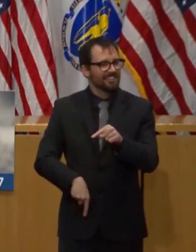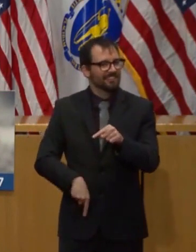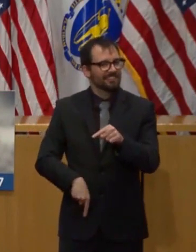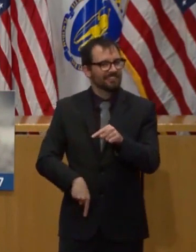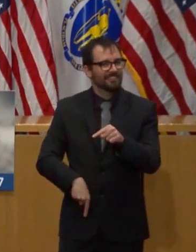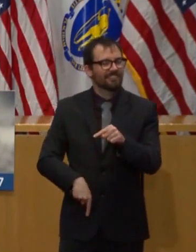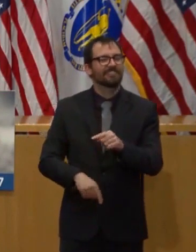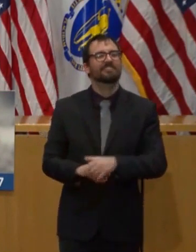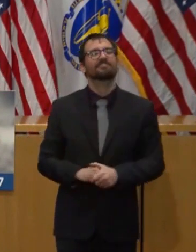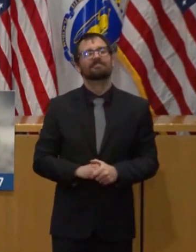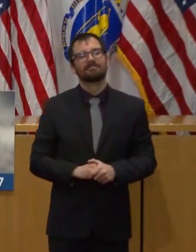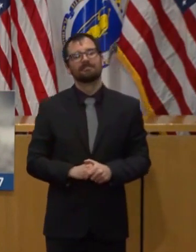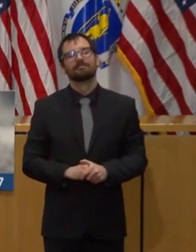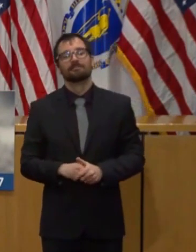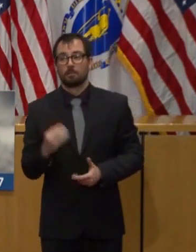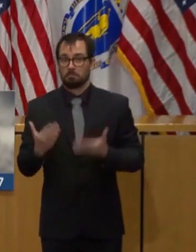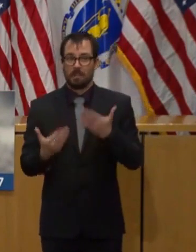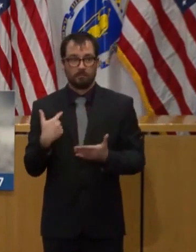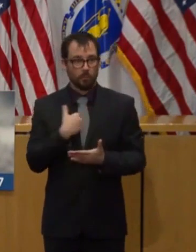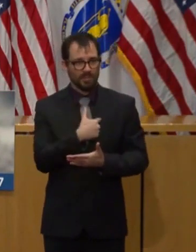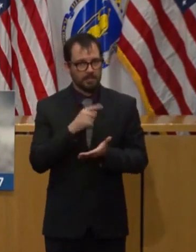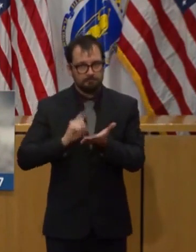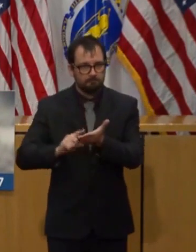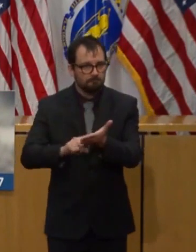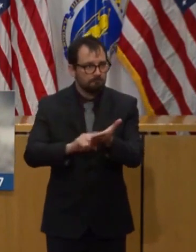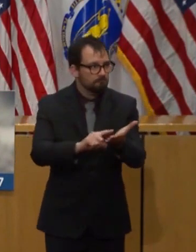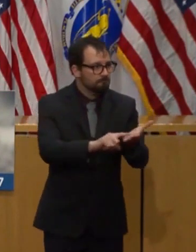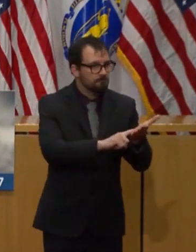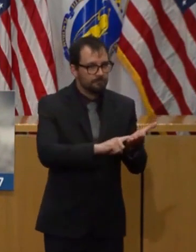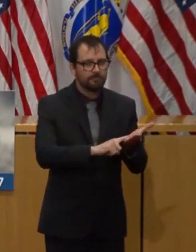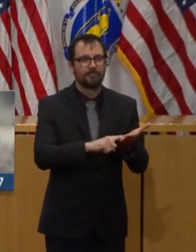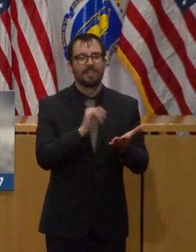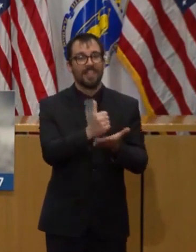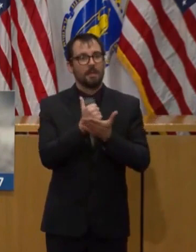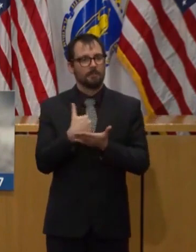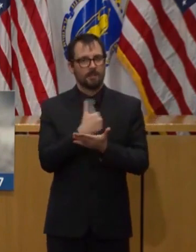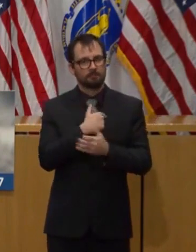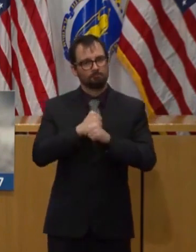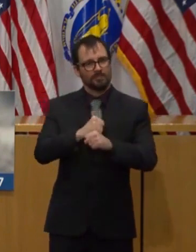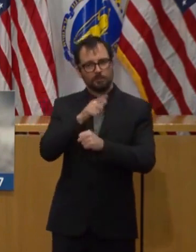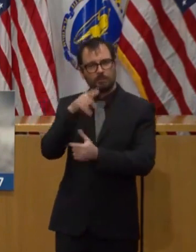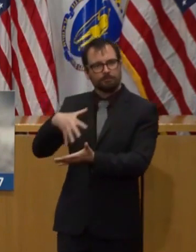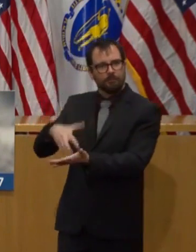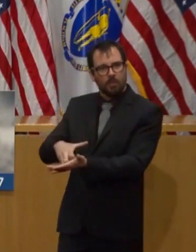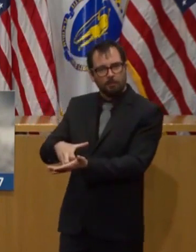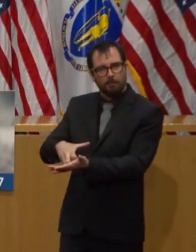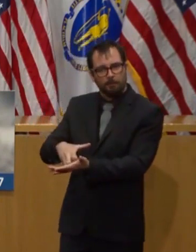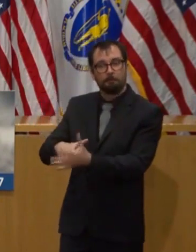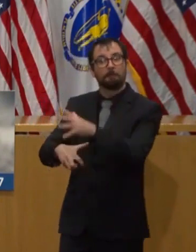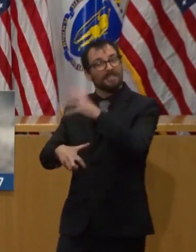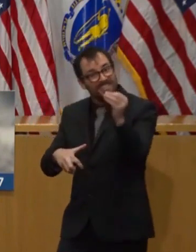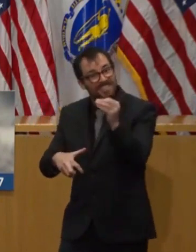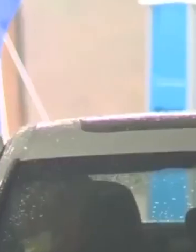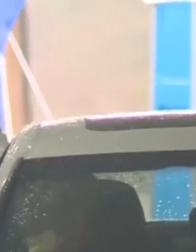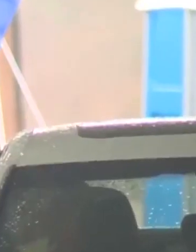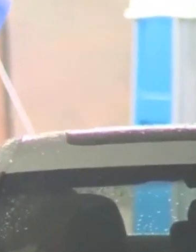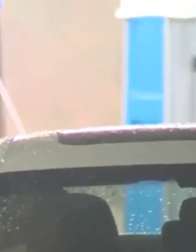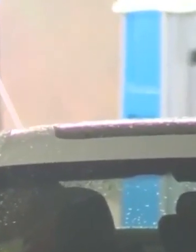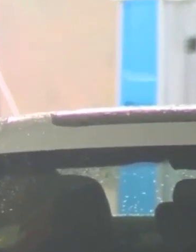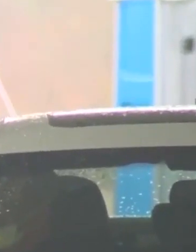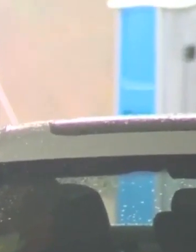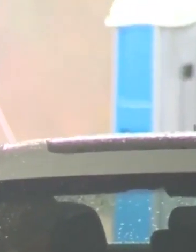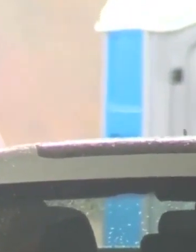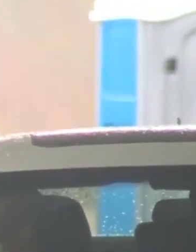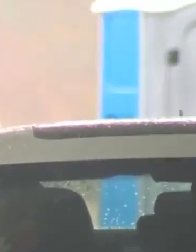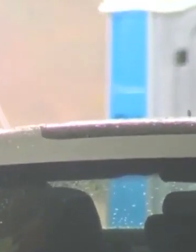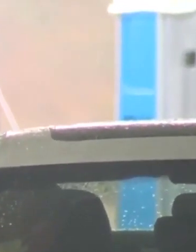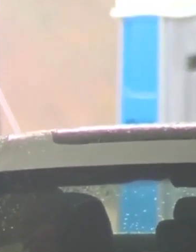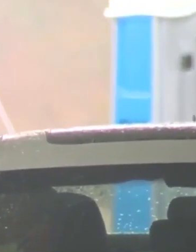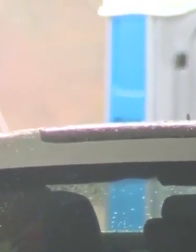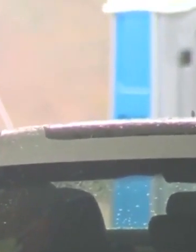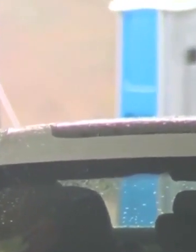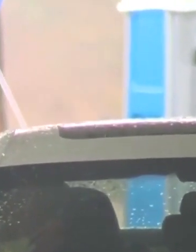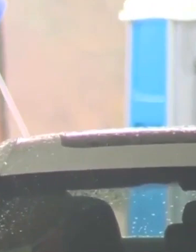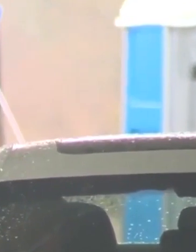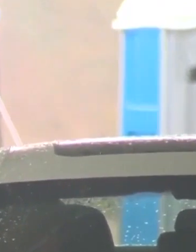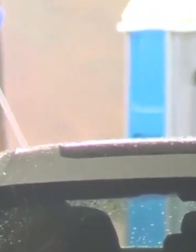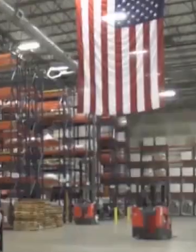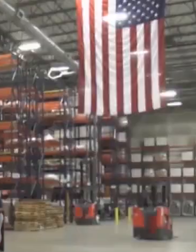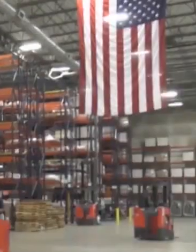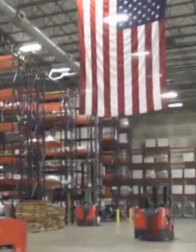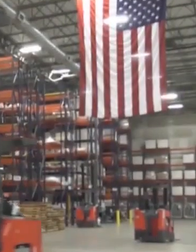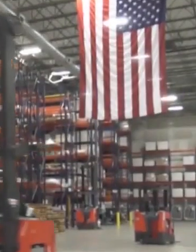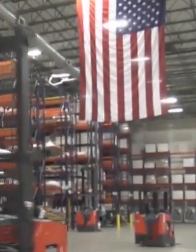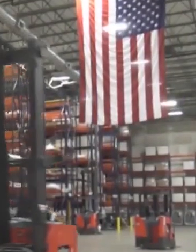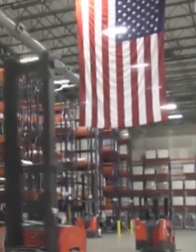THE MORE DATA WE HAVE WE CAN PROTECT THE VULNERABLE, WE MAY BE ABLE TO GET THE HEALTHY BACK TO WORK AND WE THINK THIS INVESTMENT IN REALLY UNDERSTANDING THE EPIDEMIC IN